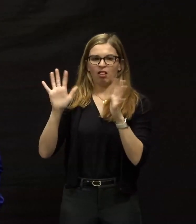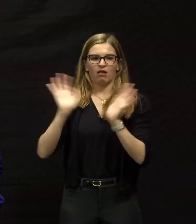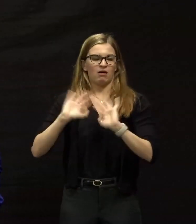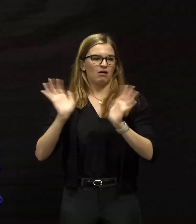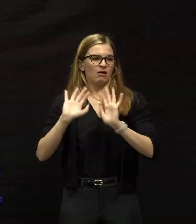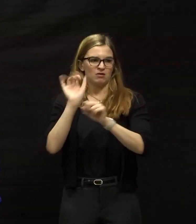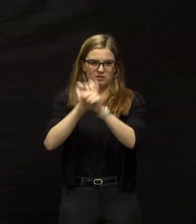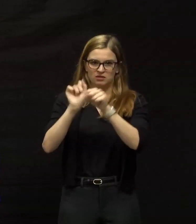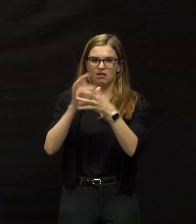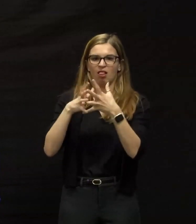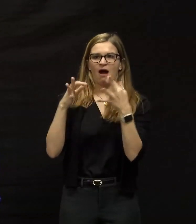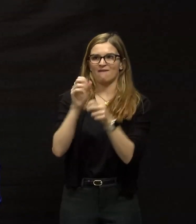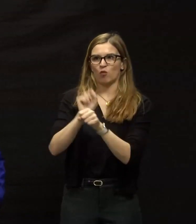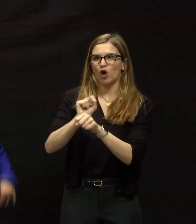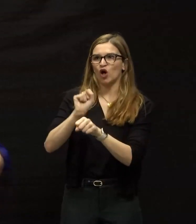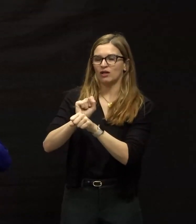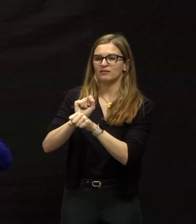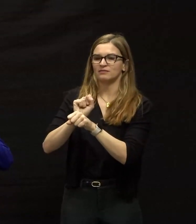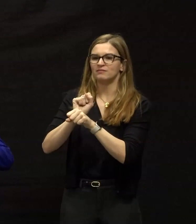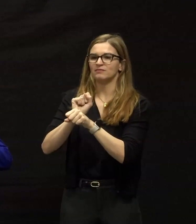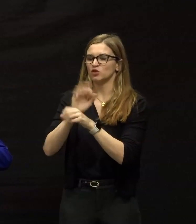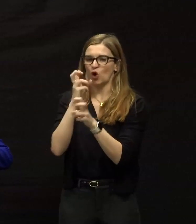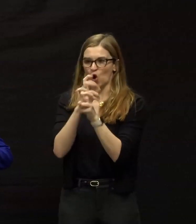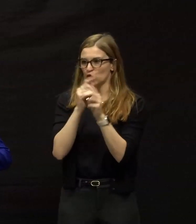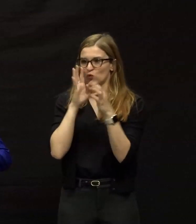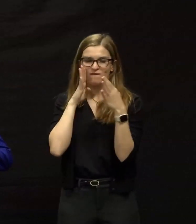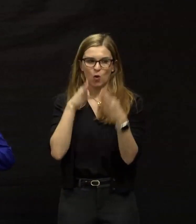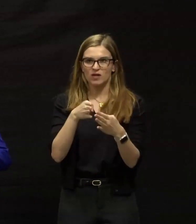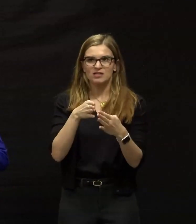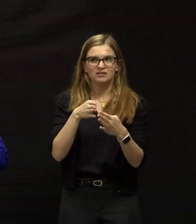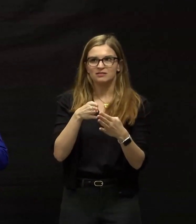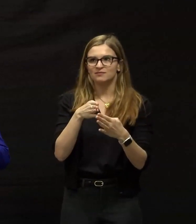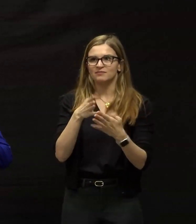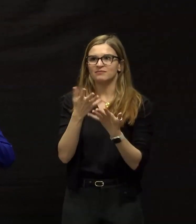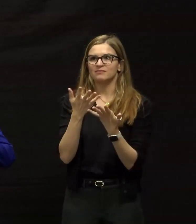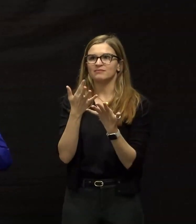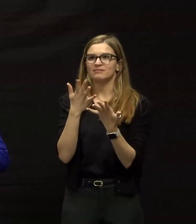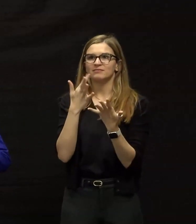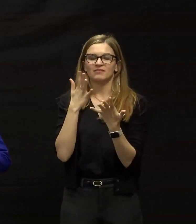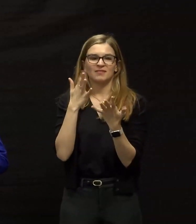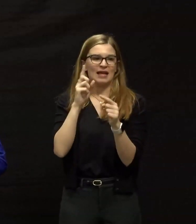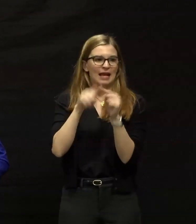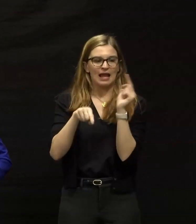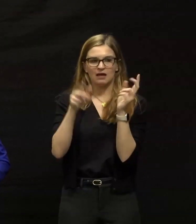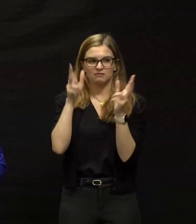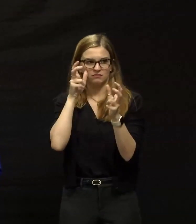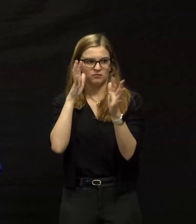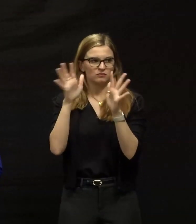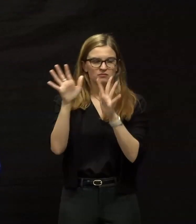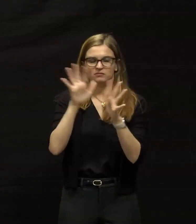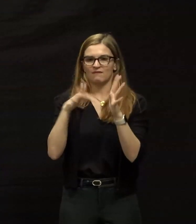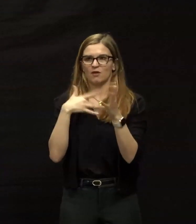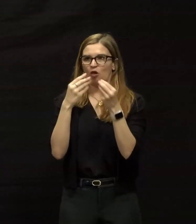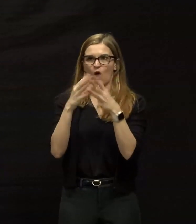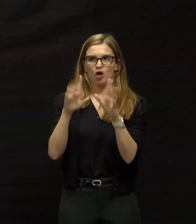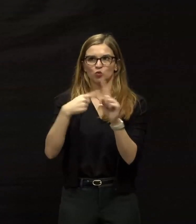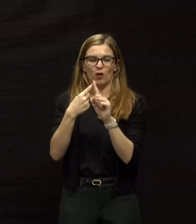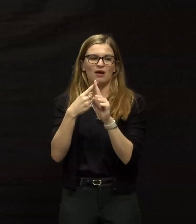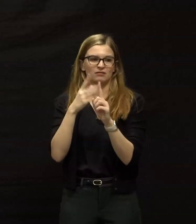if the noise level is too much, it's just so much work to try to keep and maintain focus, not being able to hear,